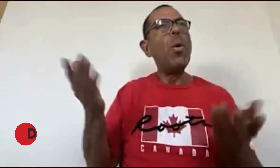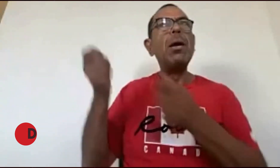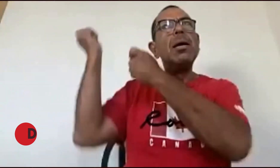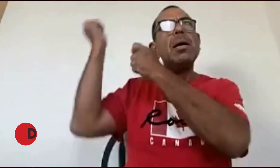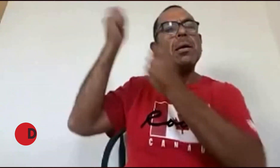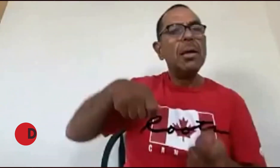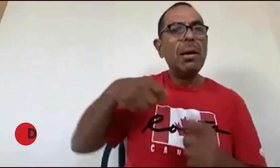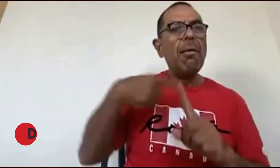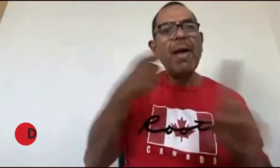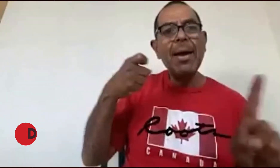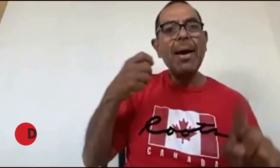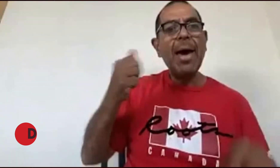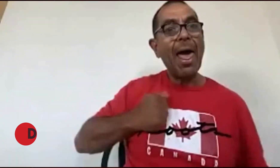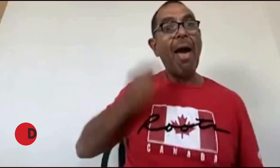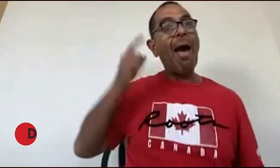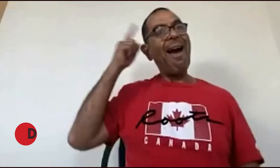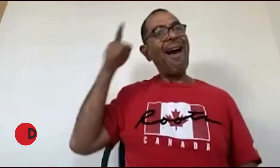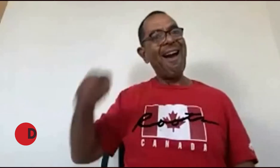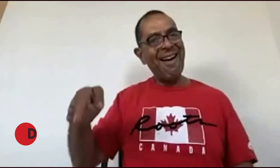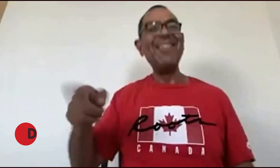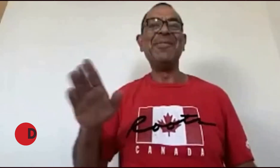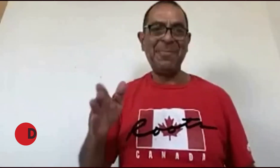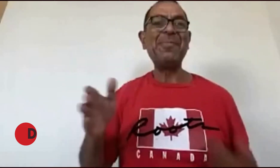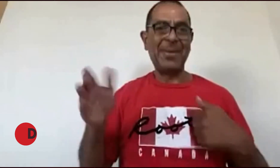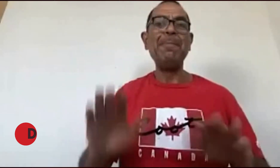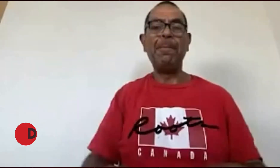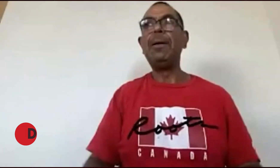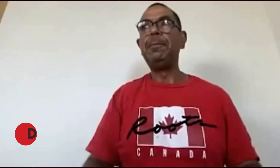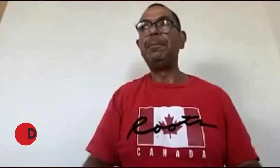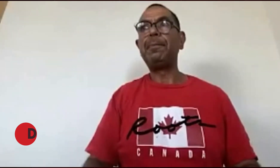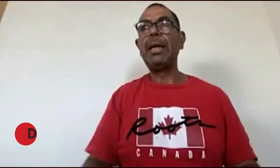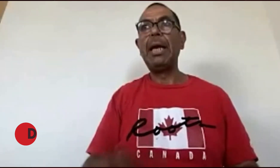I found out that the evergreen tree was from Canada.